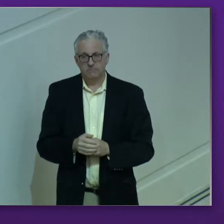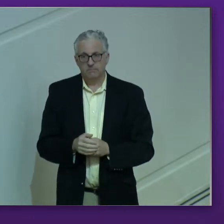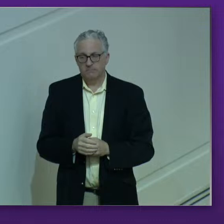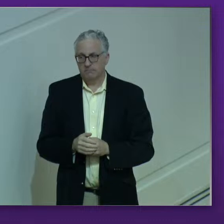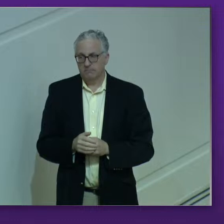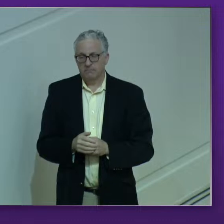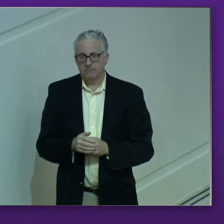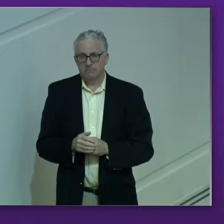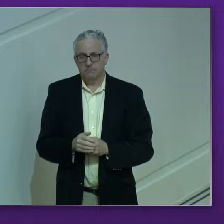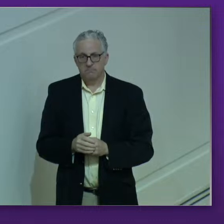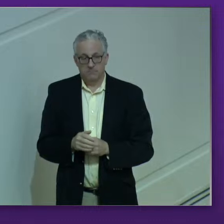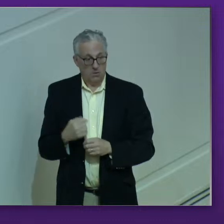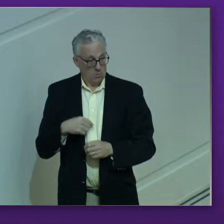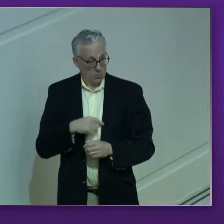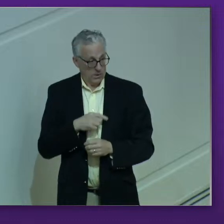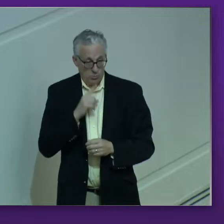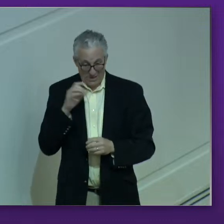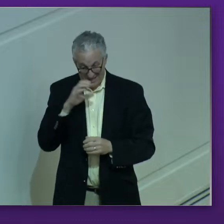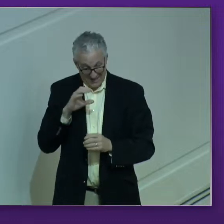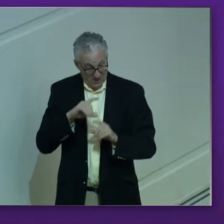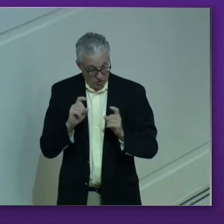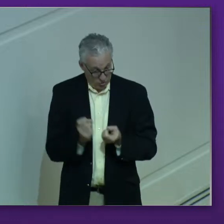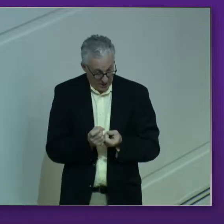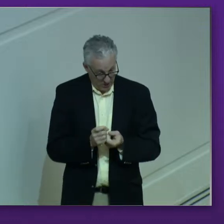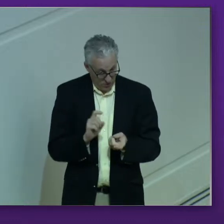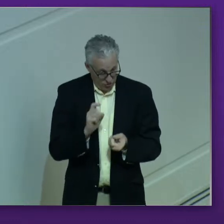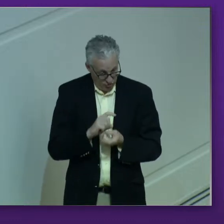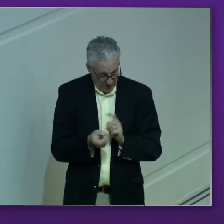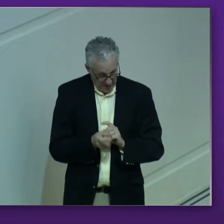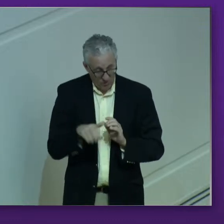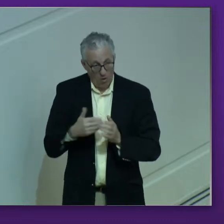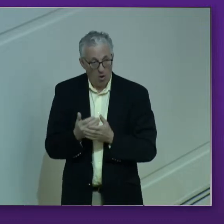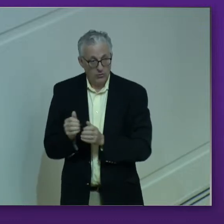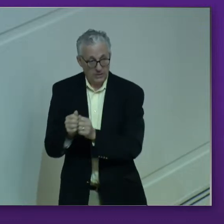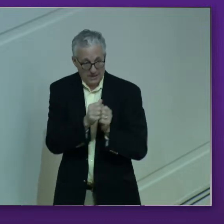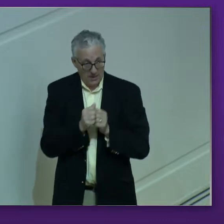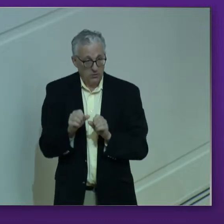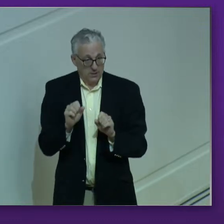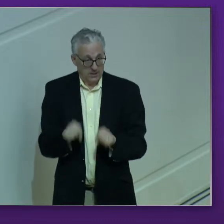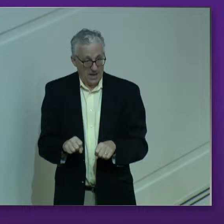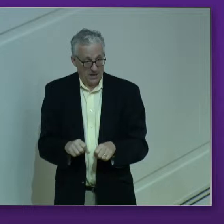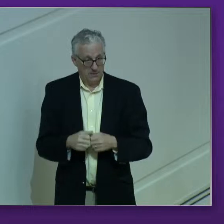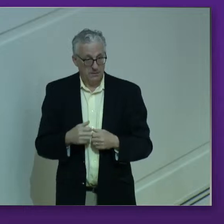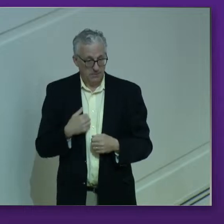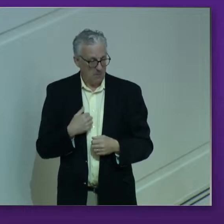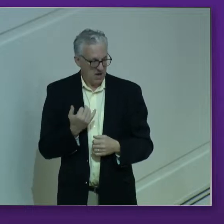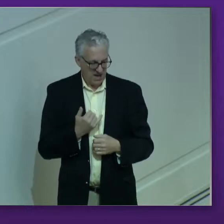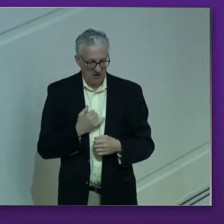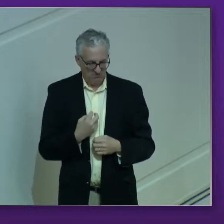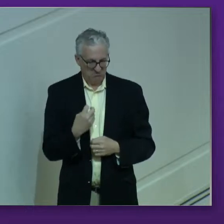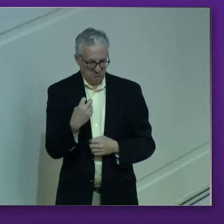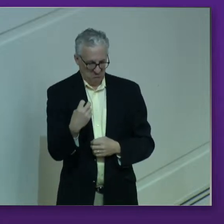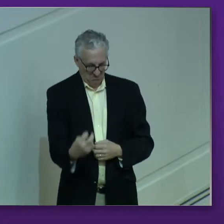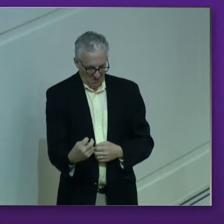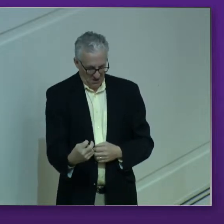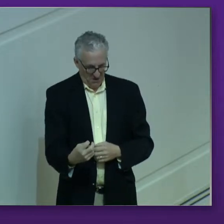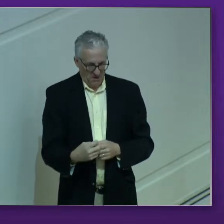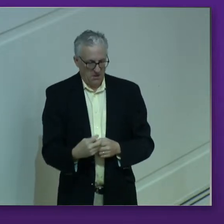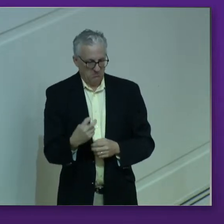WORLD. WE ALL KNOW THAT THAT IS OUR MISSION STATEMENT. WHAT AN HONOR IT IS TO SERVE THAT MISSION WITH ALL OF YOU.